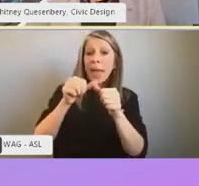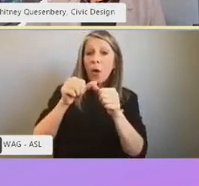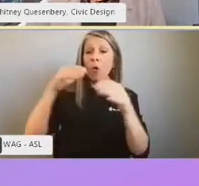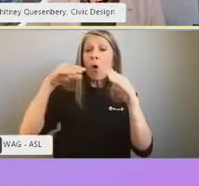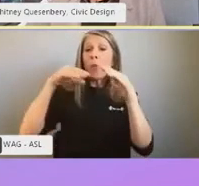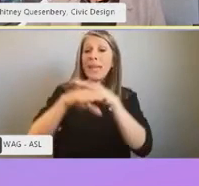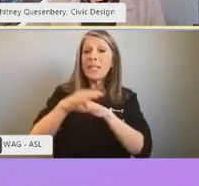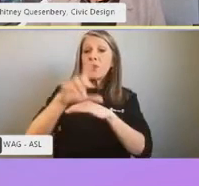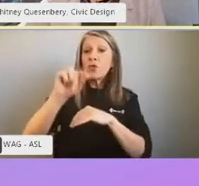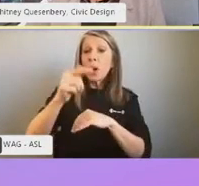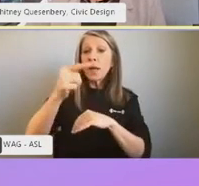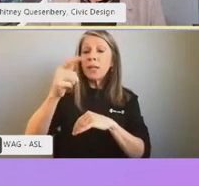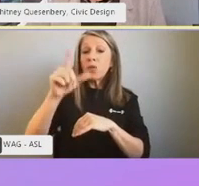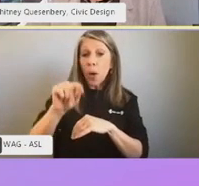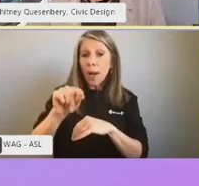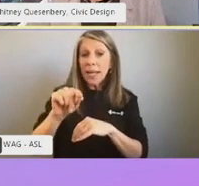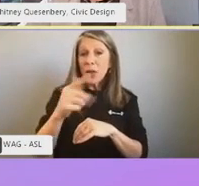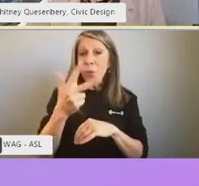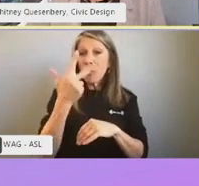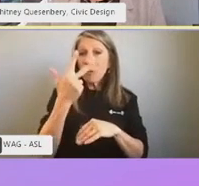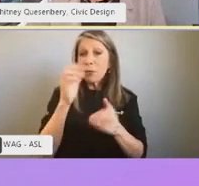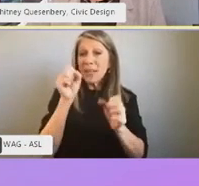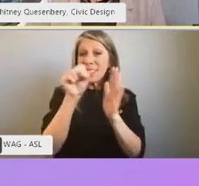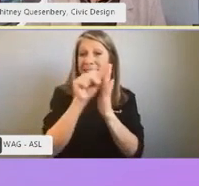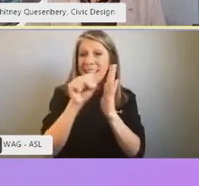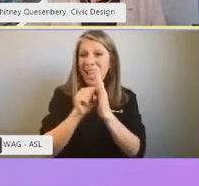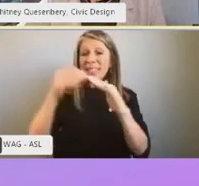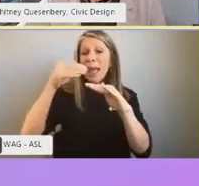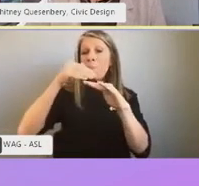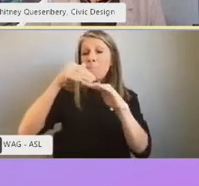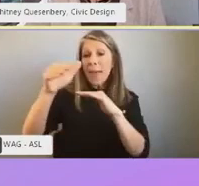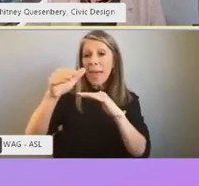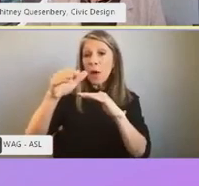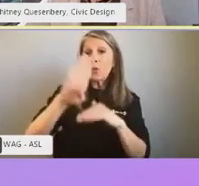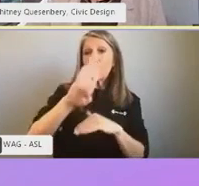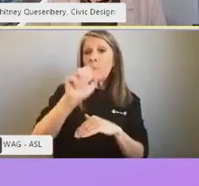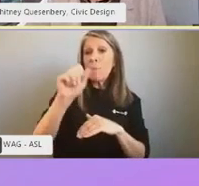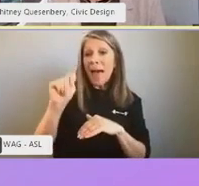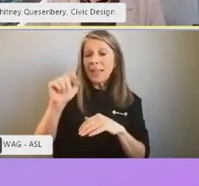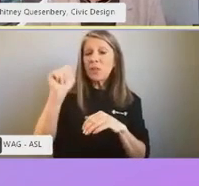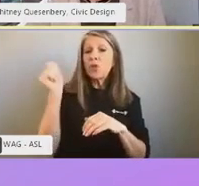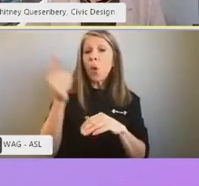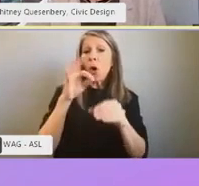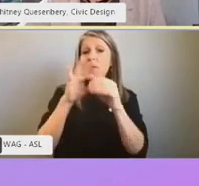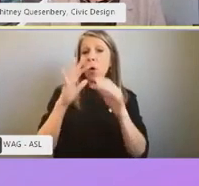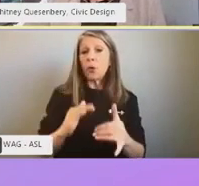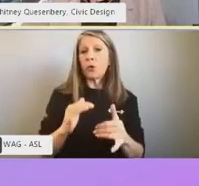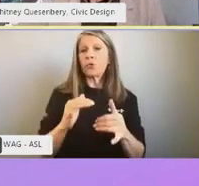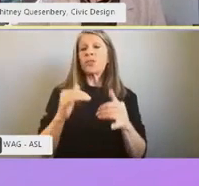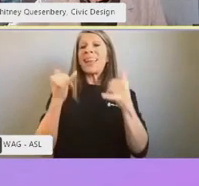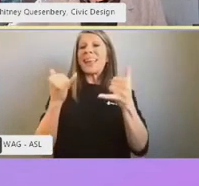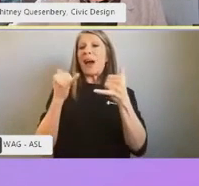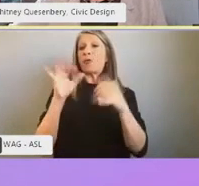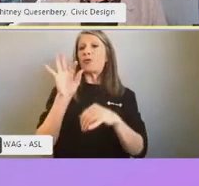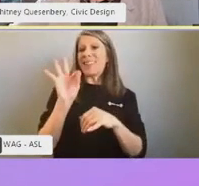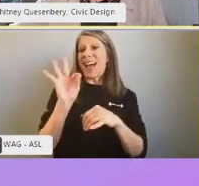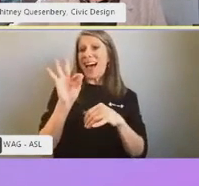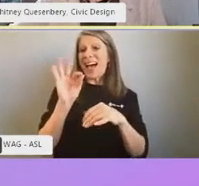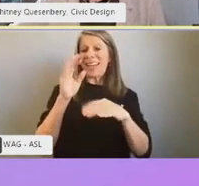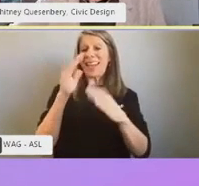distance that we have left, but how far we have come. The biggest change is by mail. In 2020, there were three states